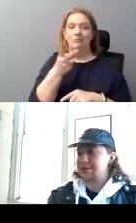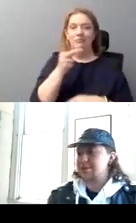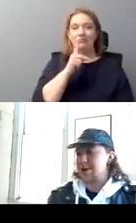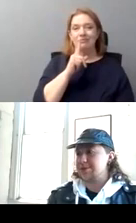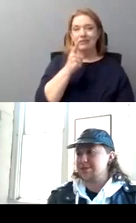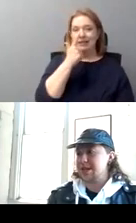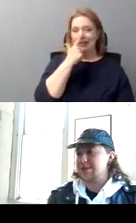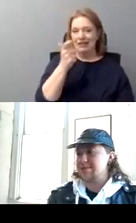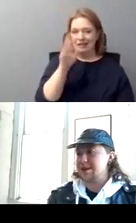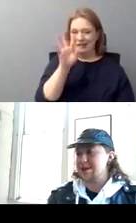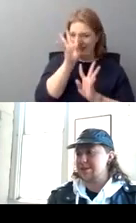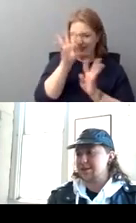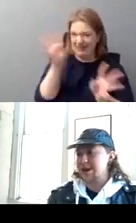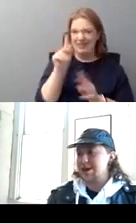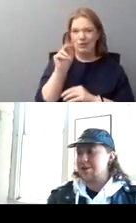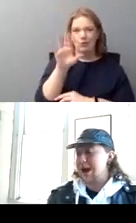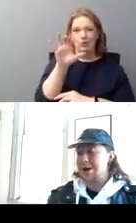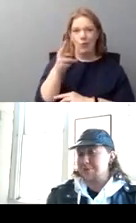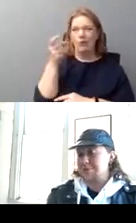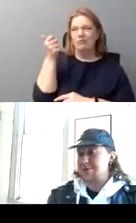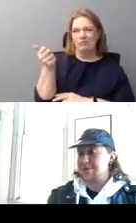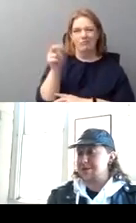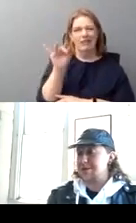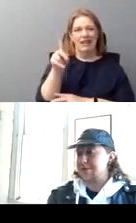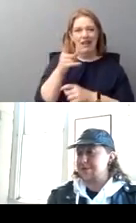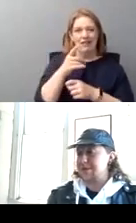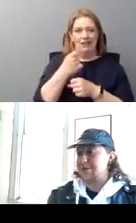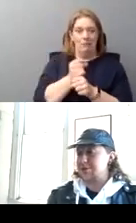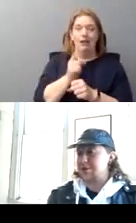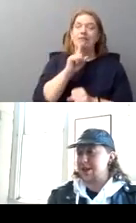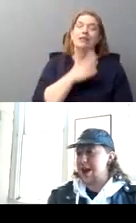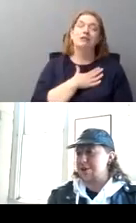contraption David made. I love playing with it, it's my favorite thing to turn on in the house.